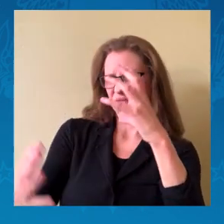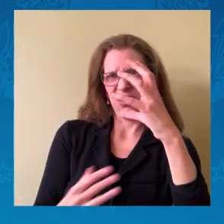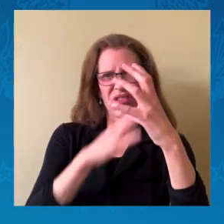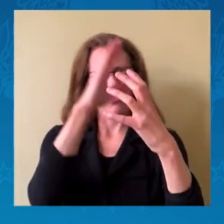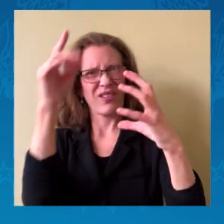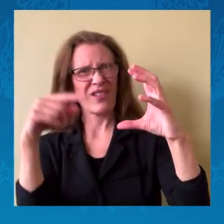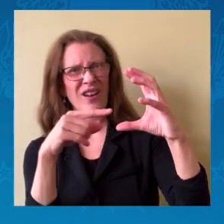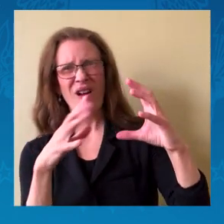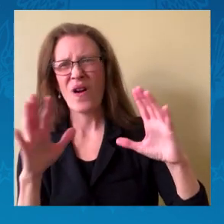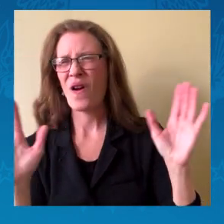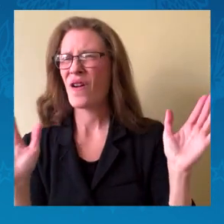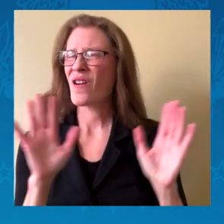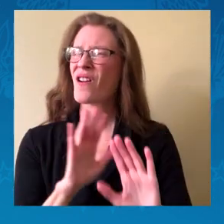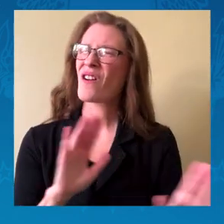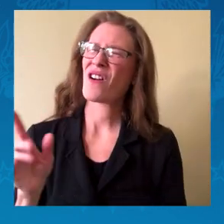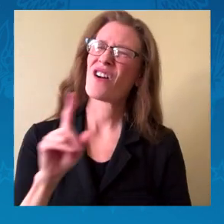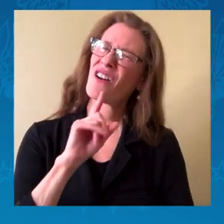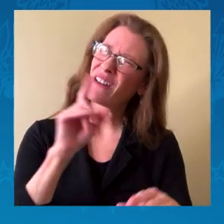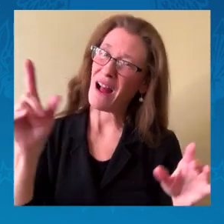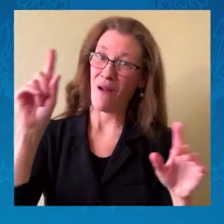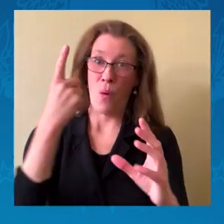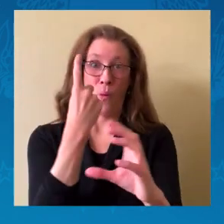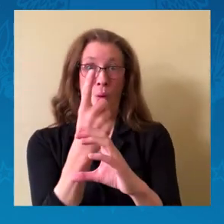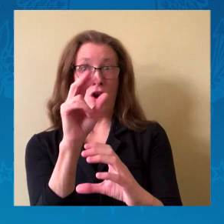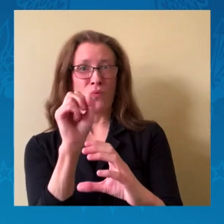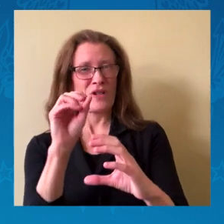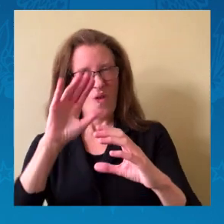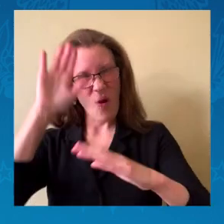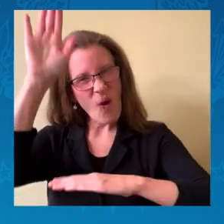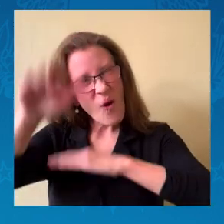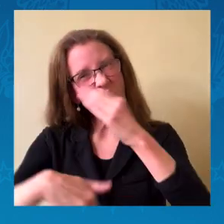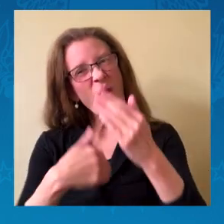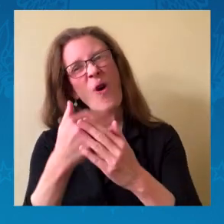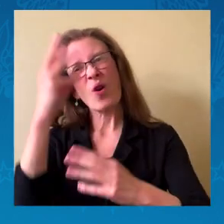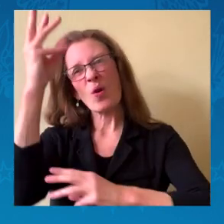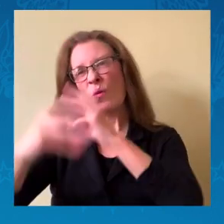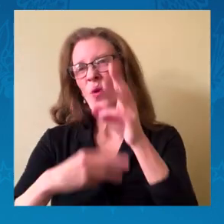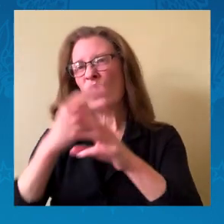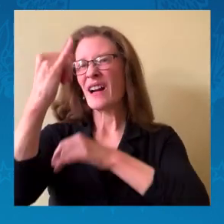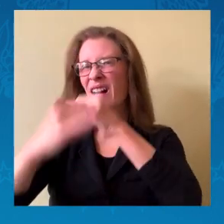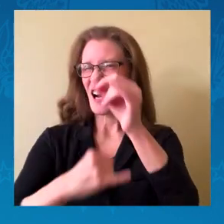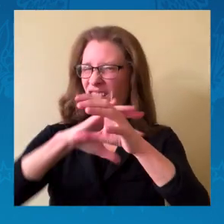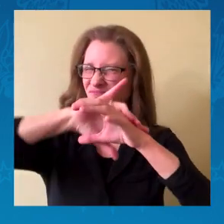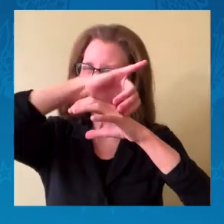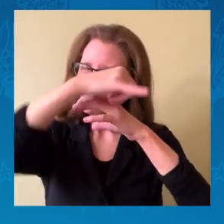Such a display of deliberate disregard for safety, stability, security and sustainability in space